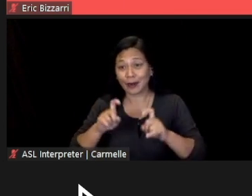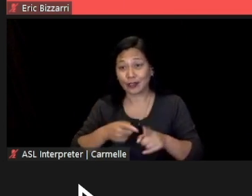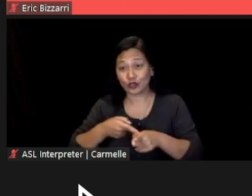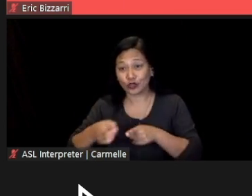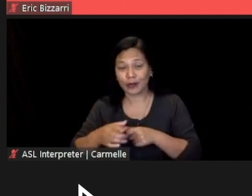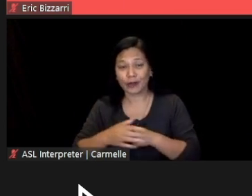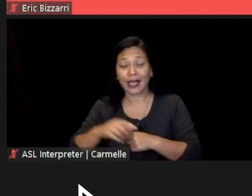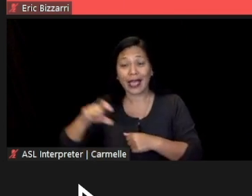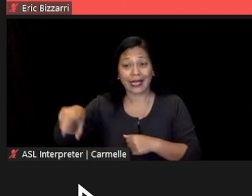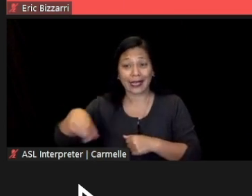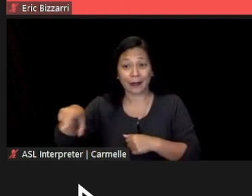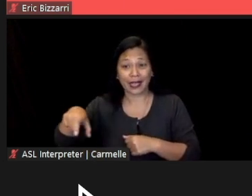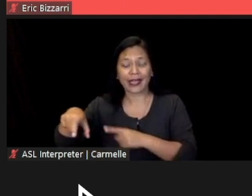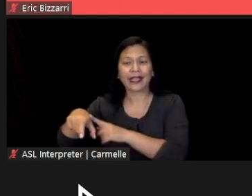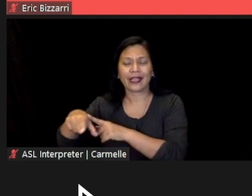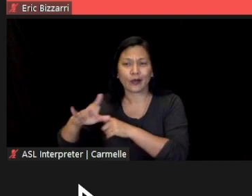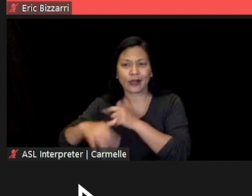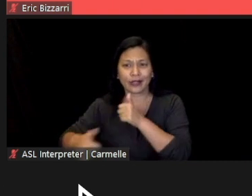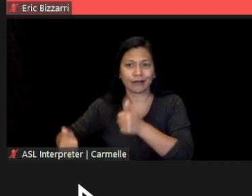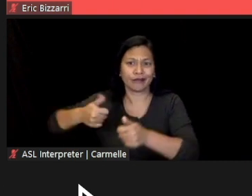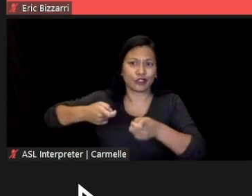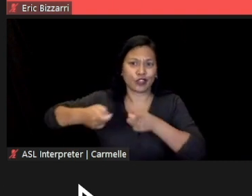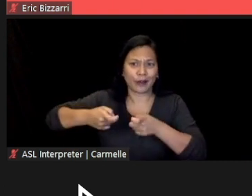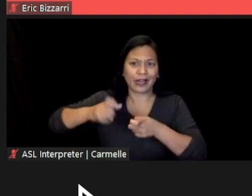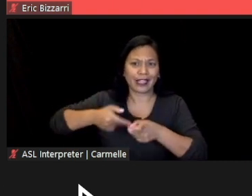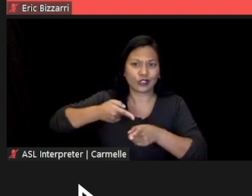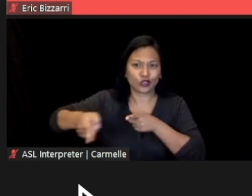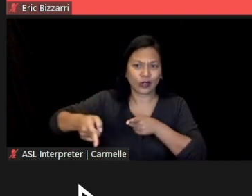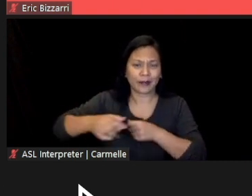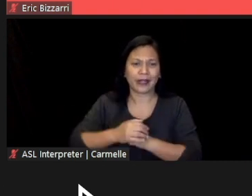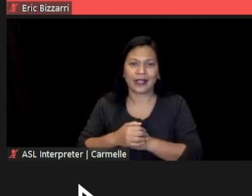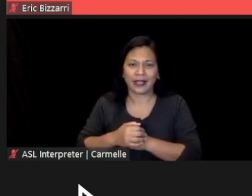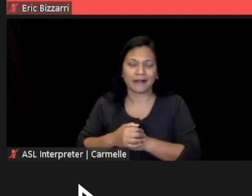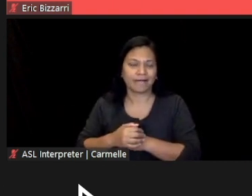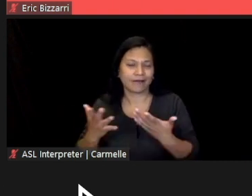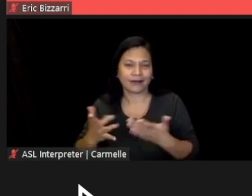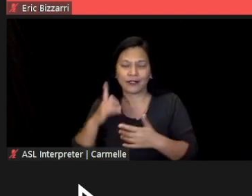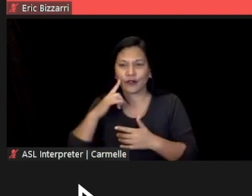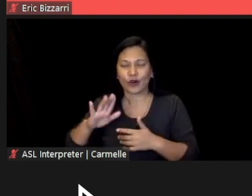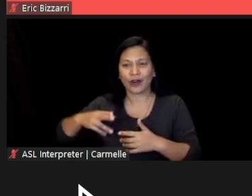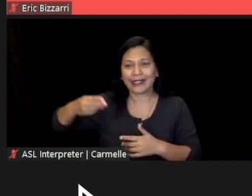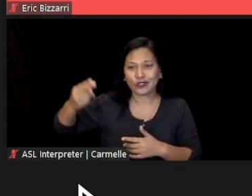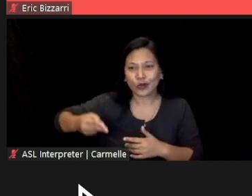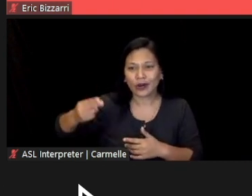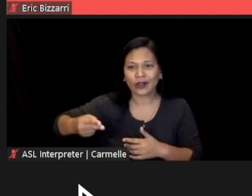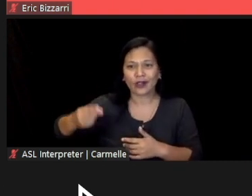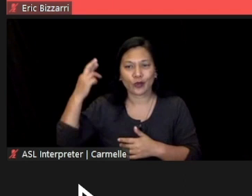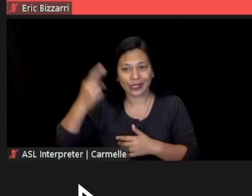Quebec has historically dominated this stream and that's for a host of historical reasons.